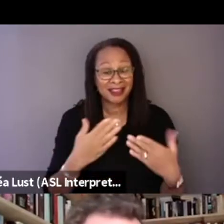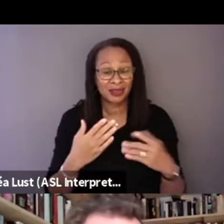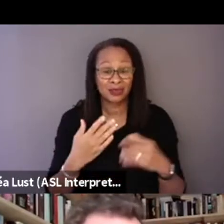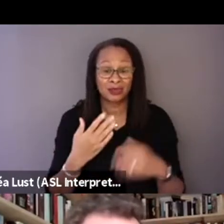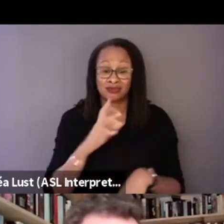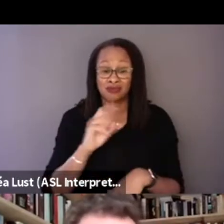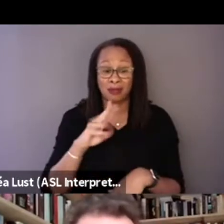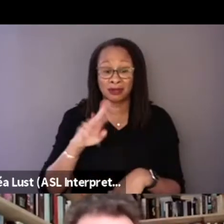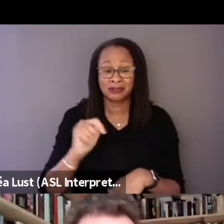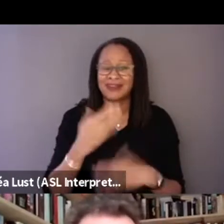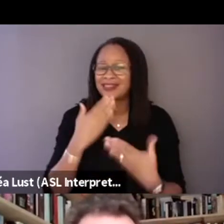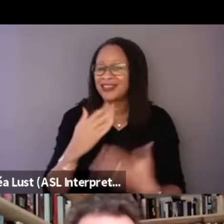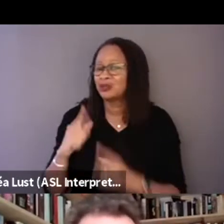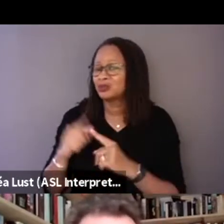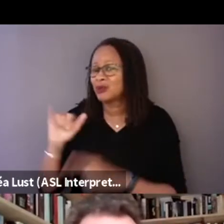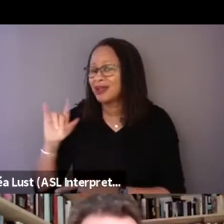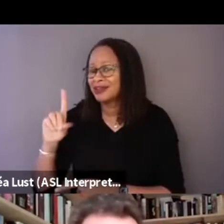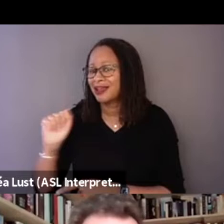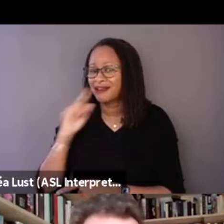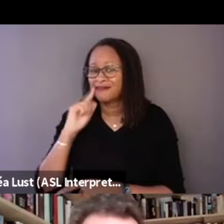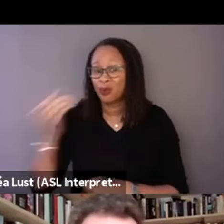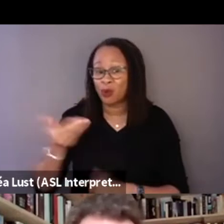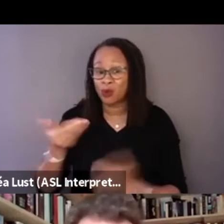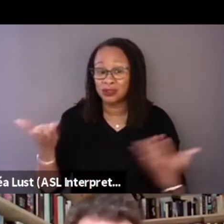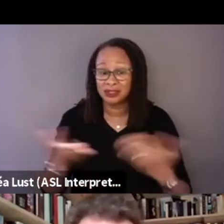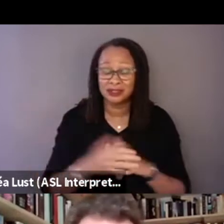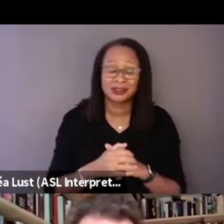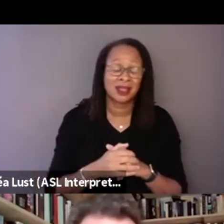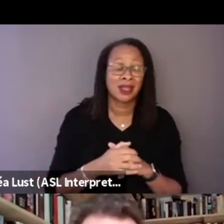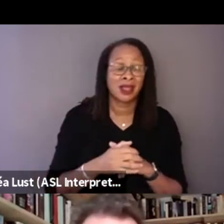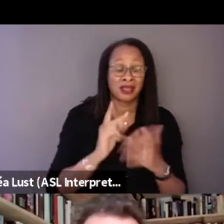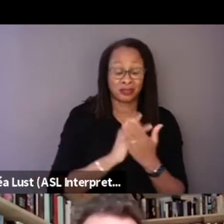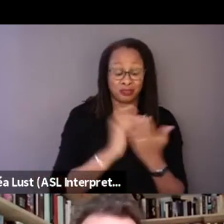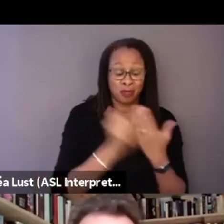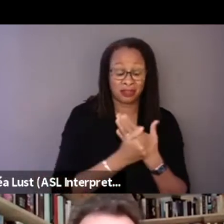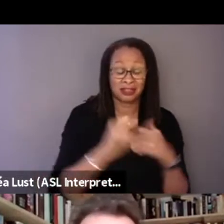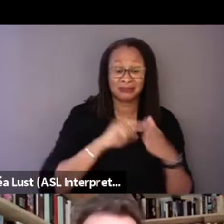The project began when Ady and his team